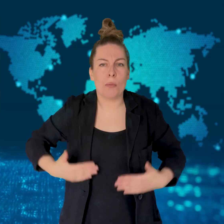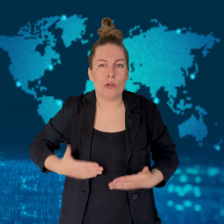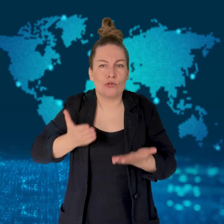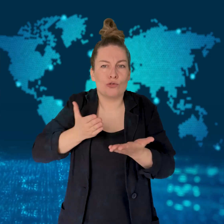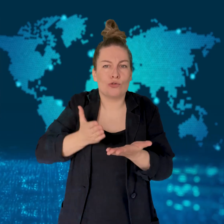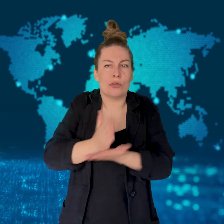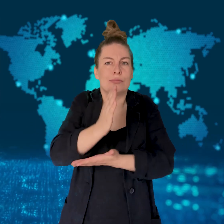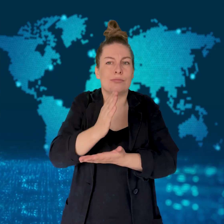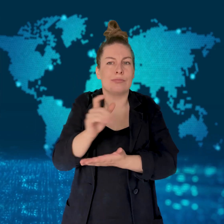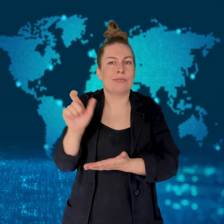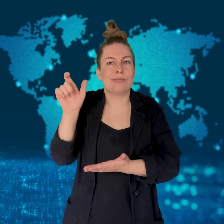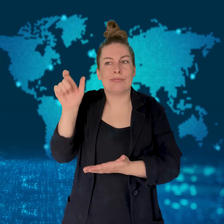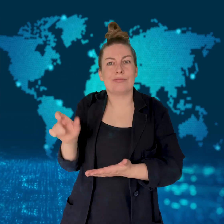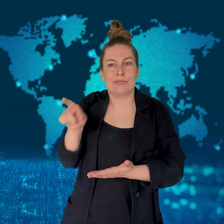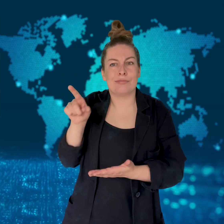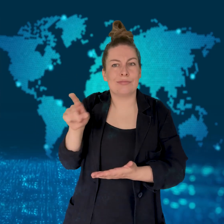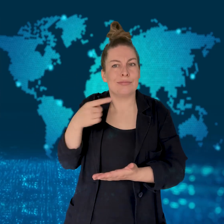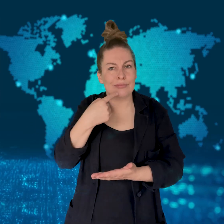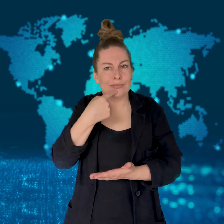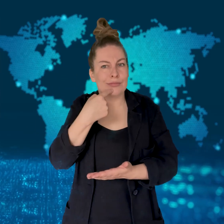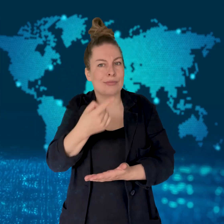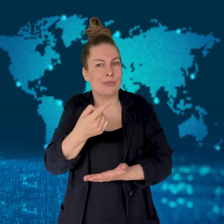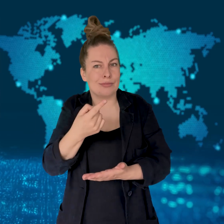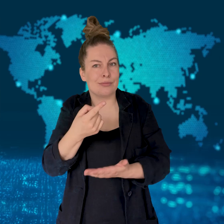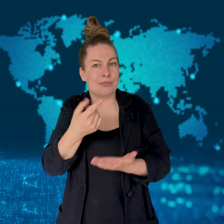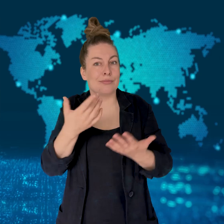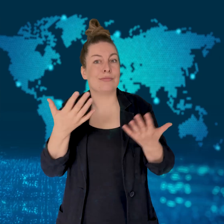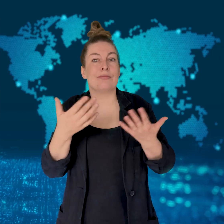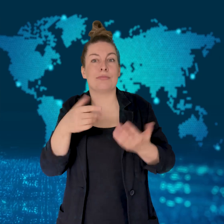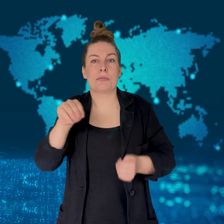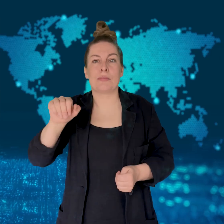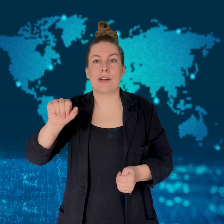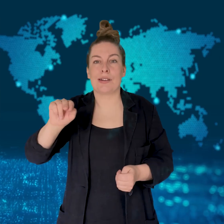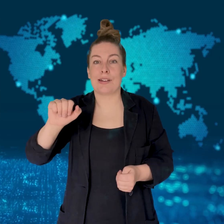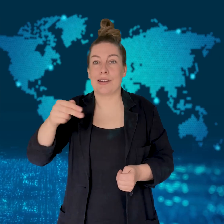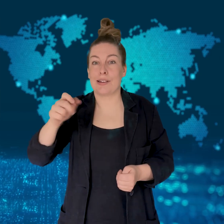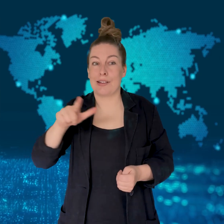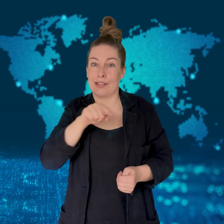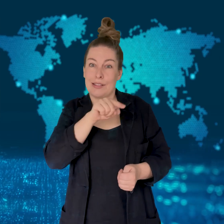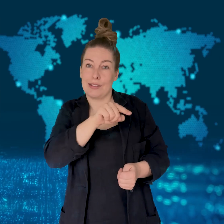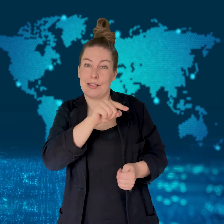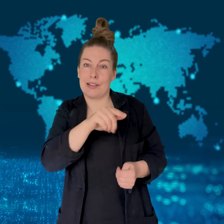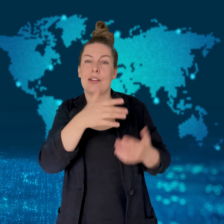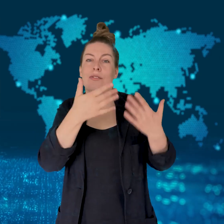The United Nations High Commissioner for Human Rights has